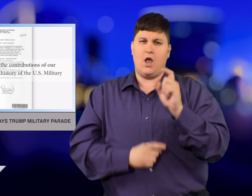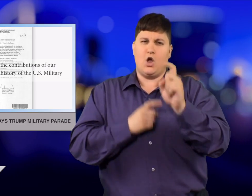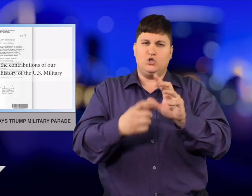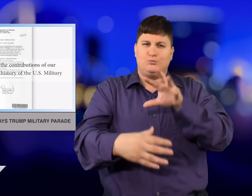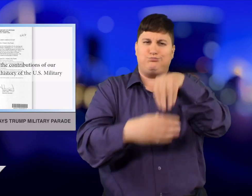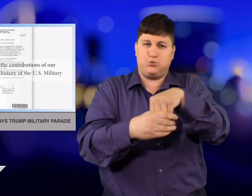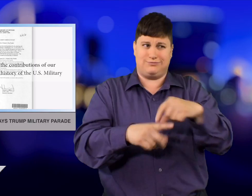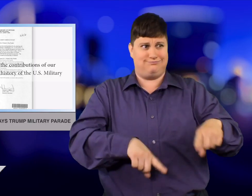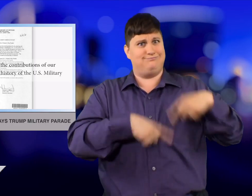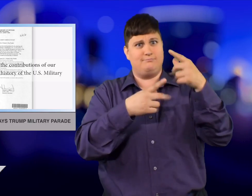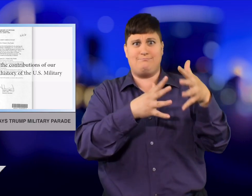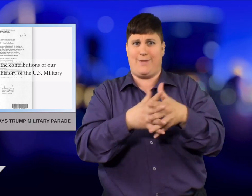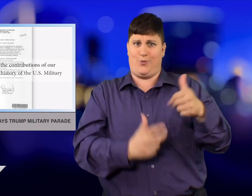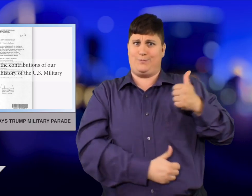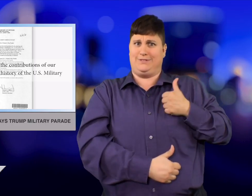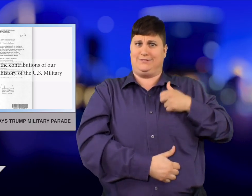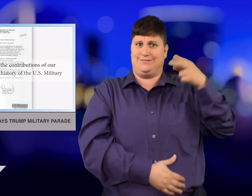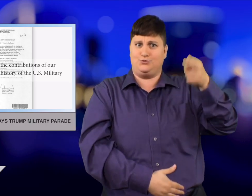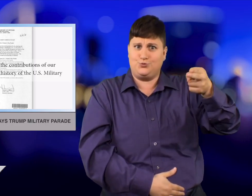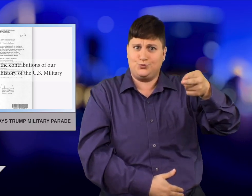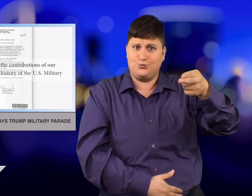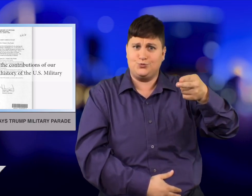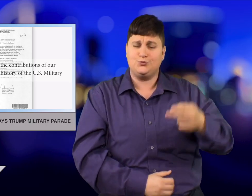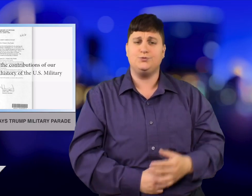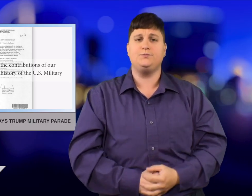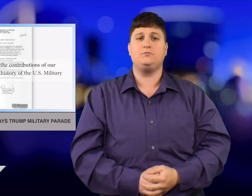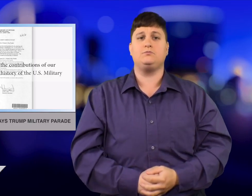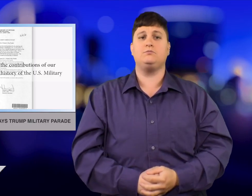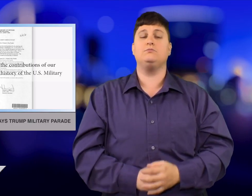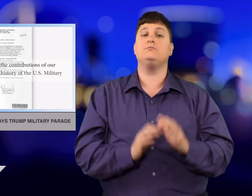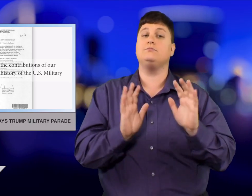throughout the history of the US military."